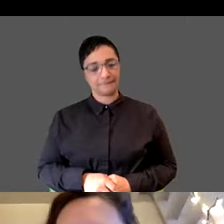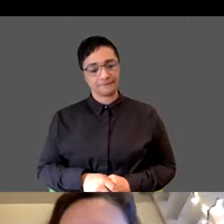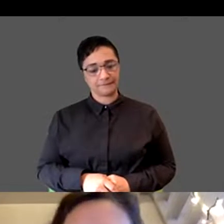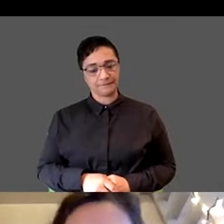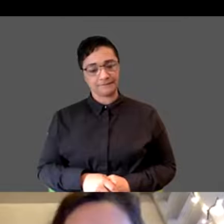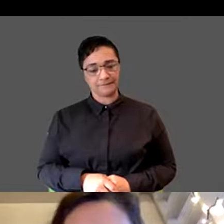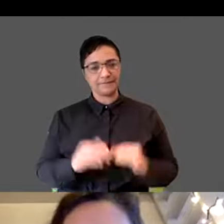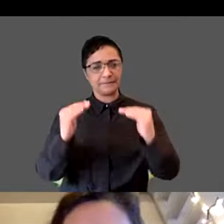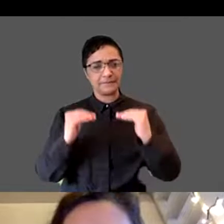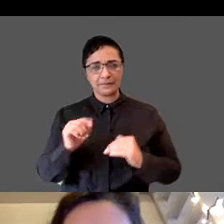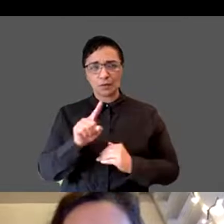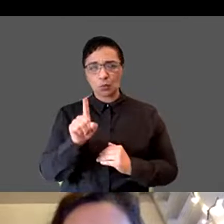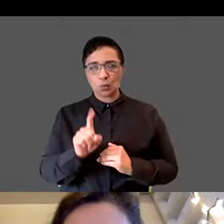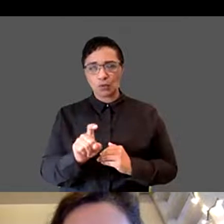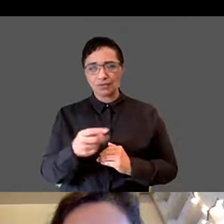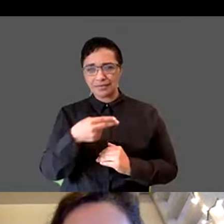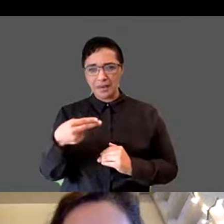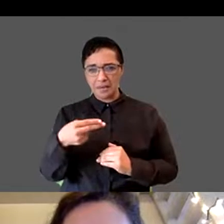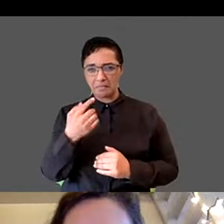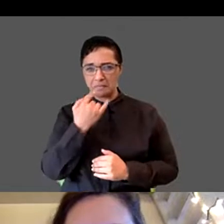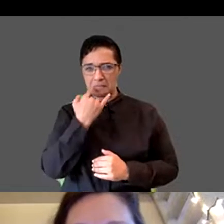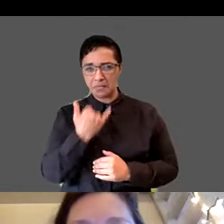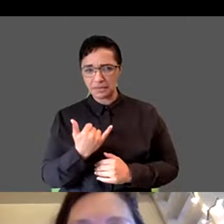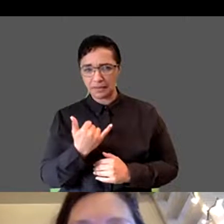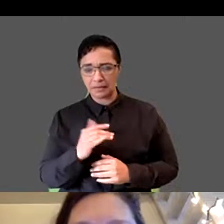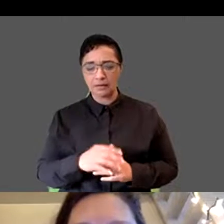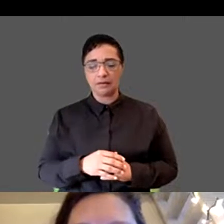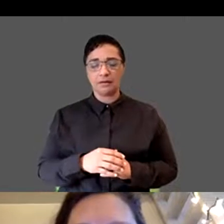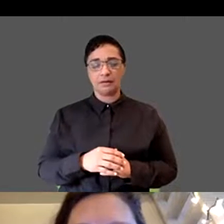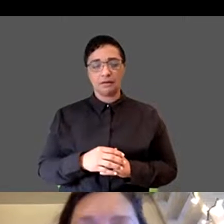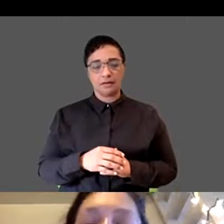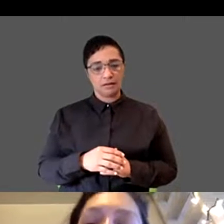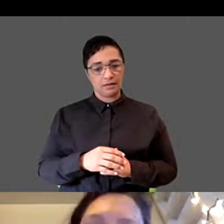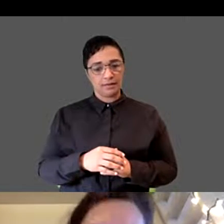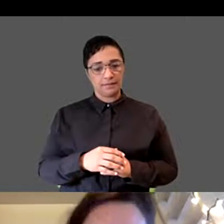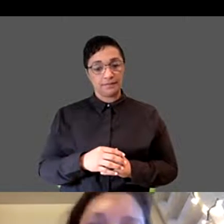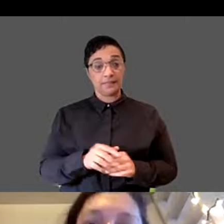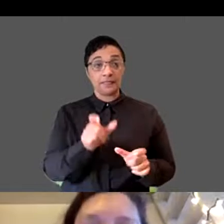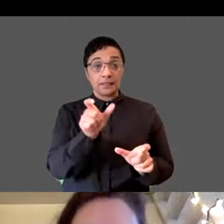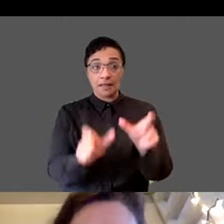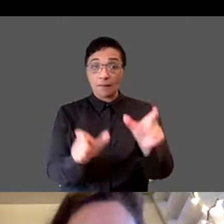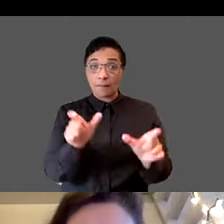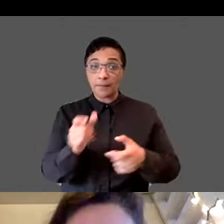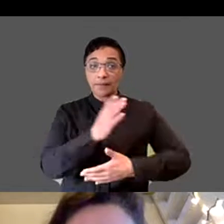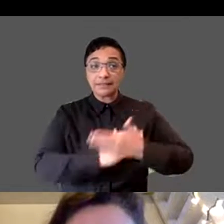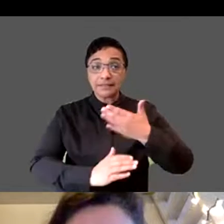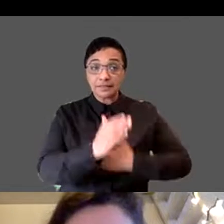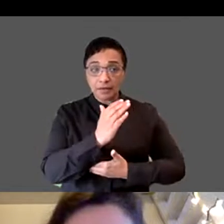I was wondering how to respect the privacy of people with disabilities as we generate